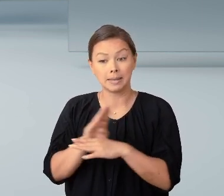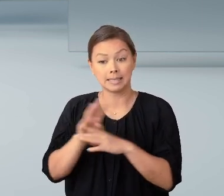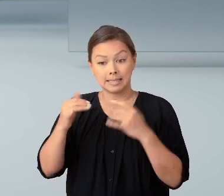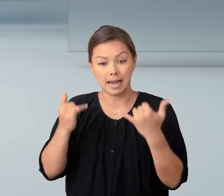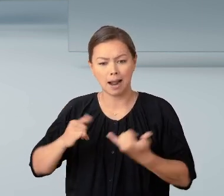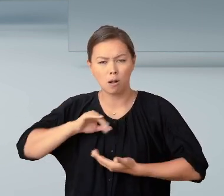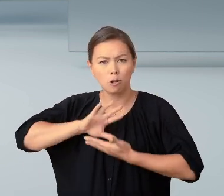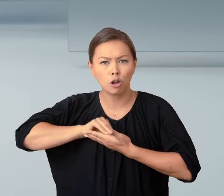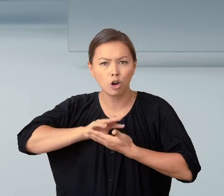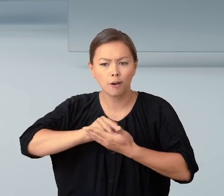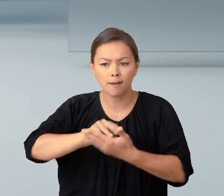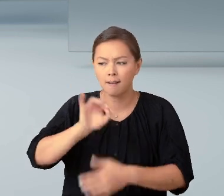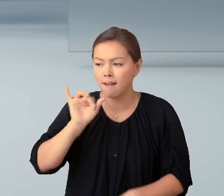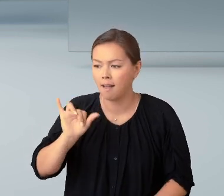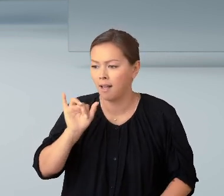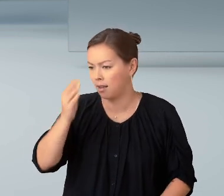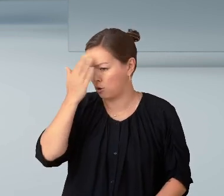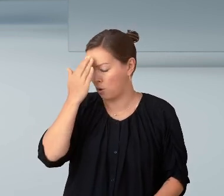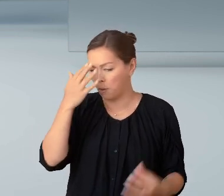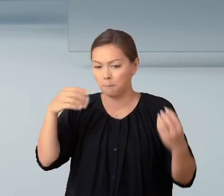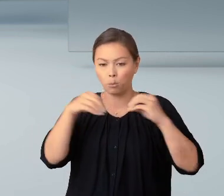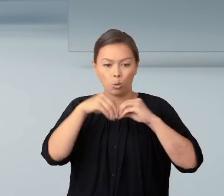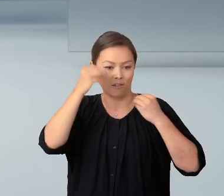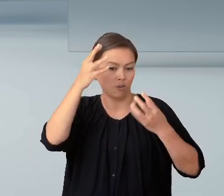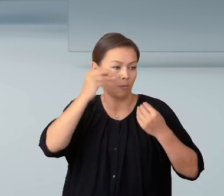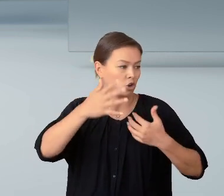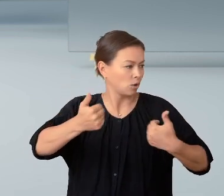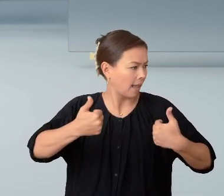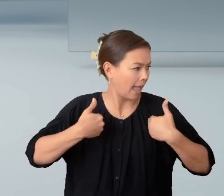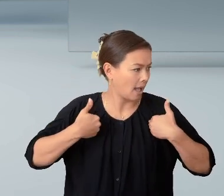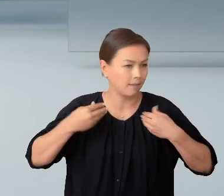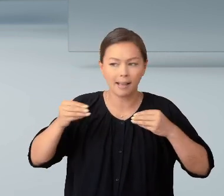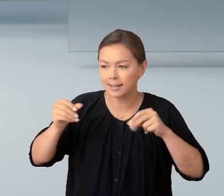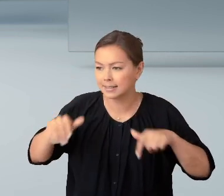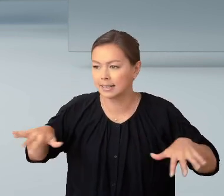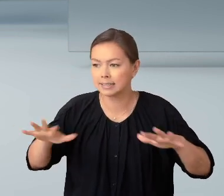growth with the assets they already have. At Microsoft, they're working